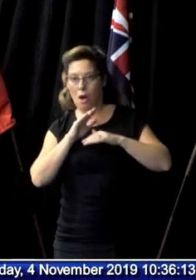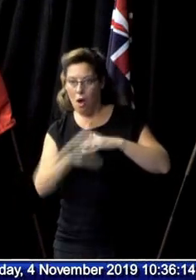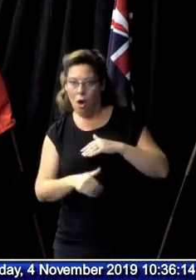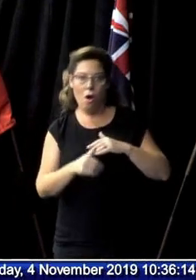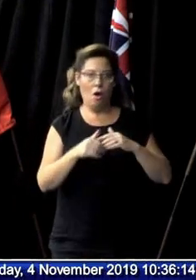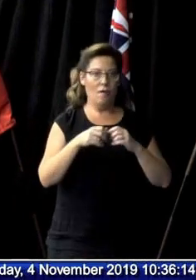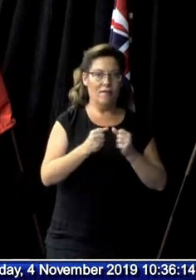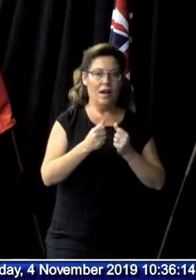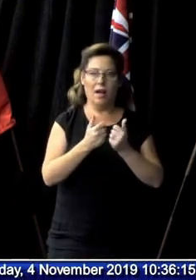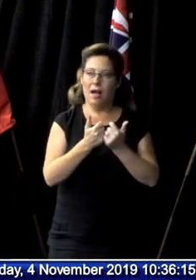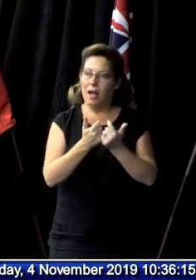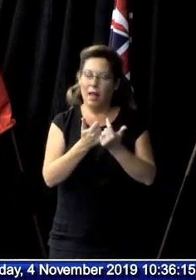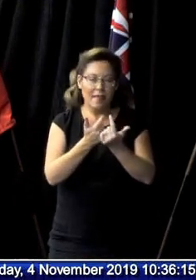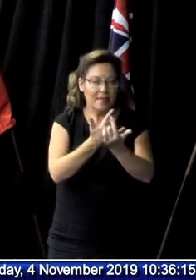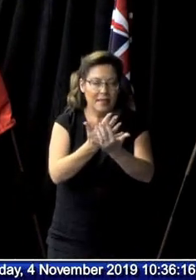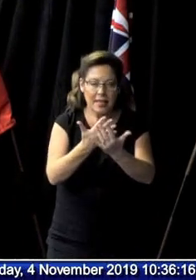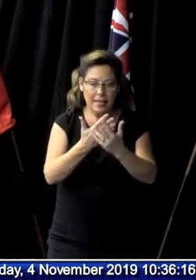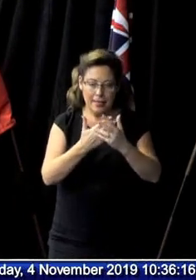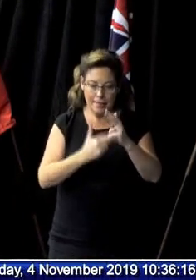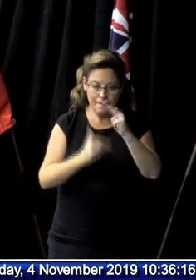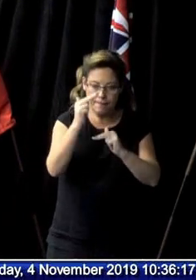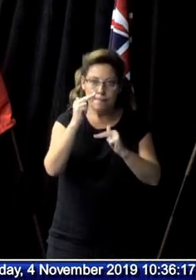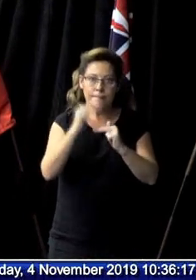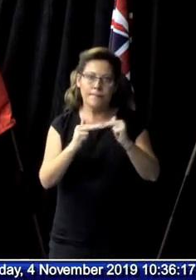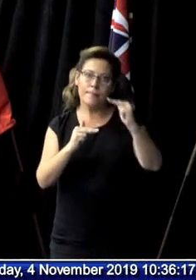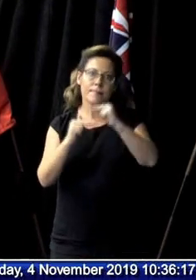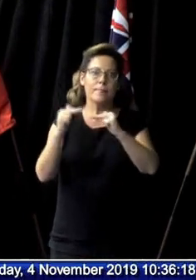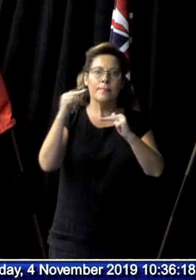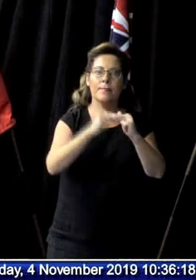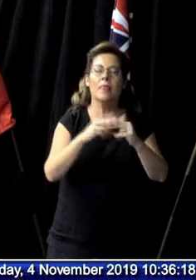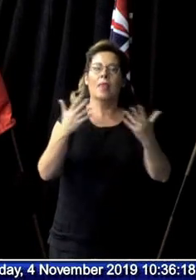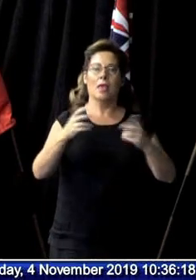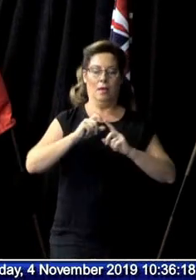forms of disadvantage that often affect groups of people with disability.